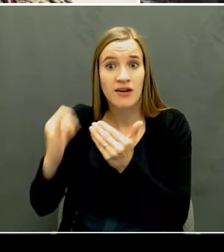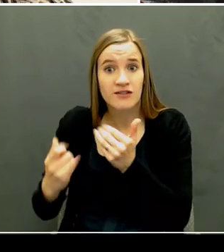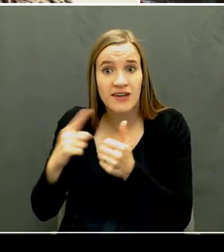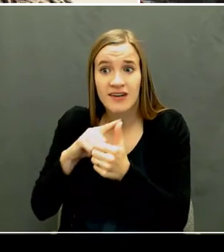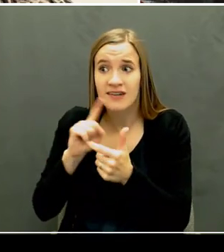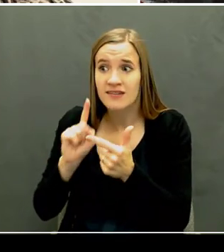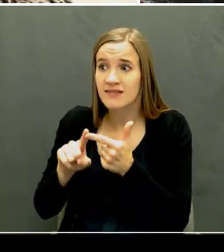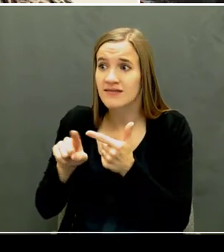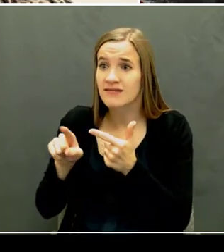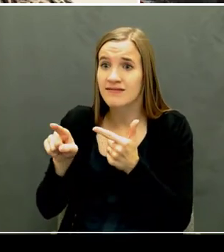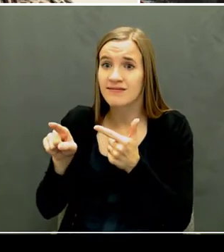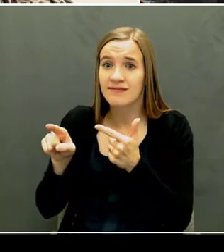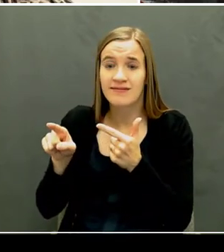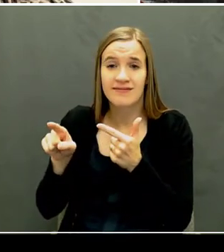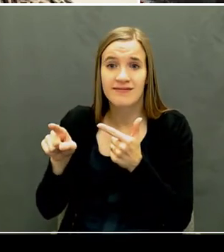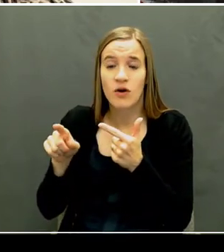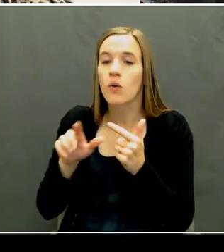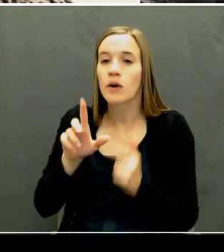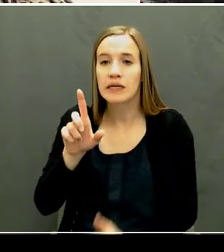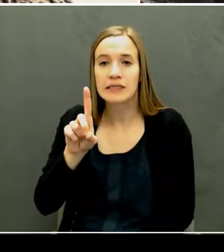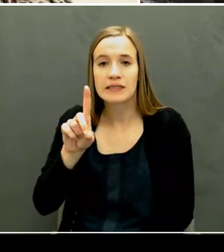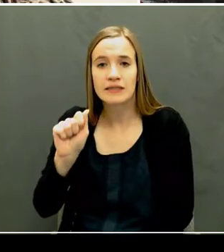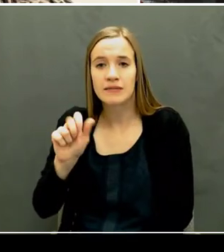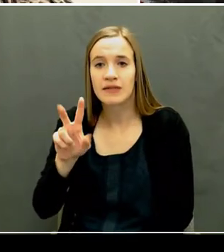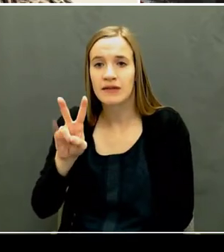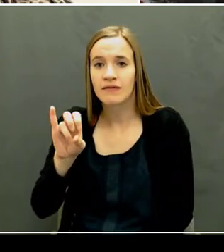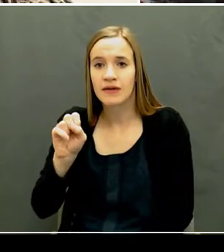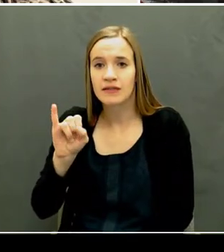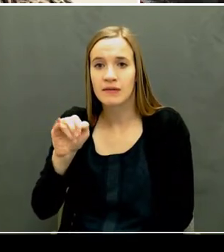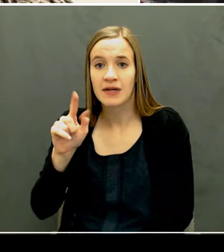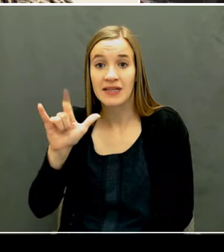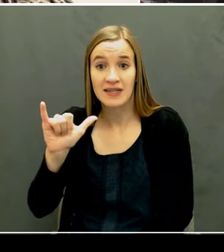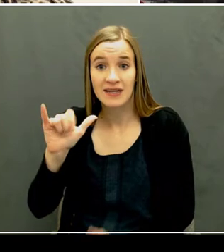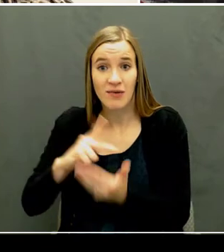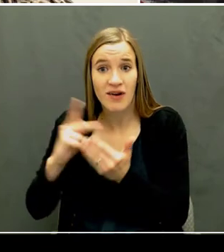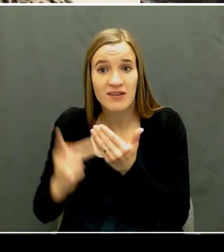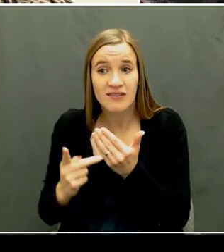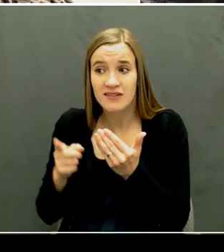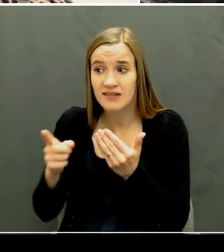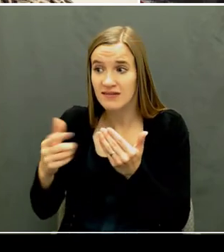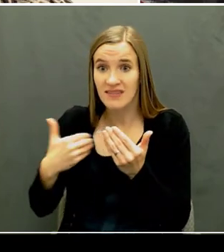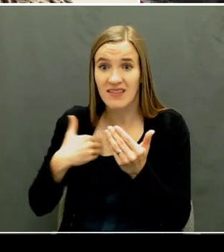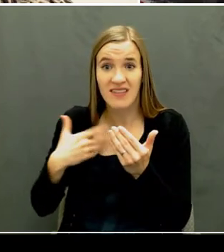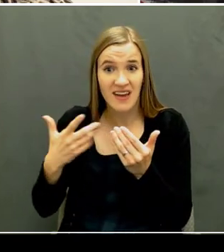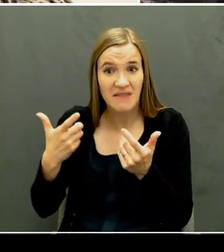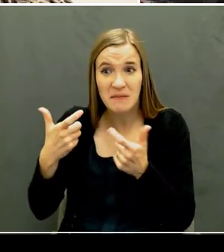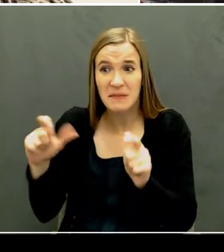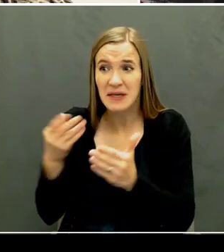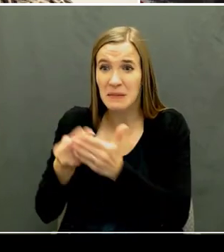not a, it's not a big budget in a building with a bunch of paid staff. You know, um, and there are